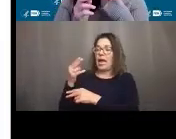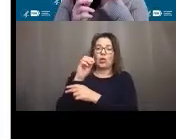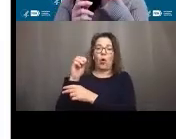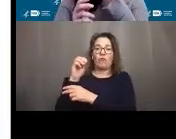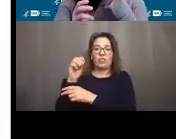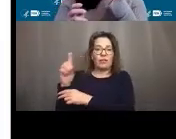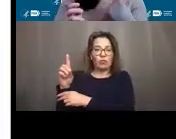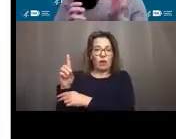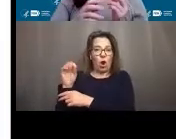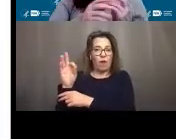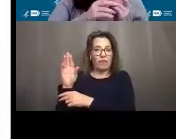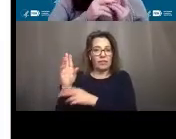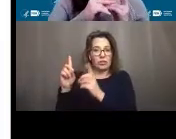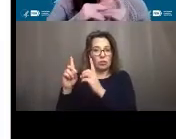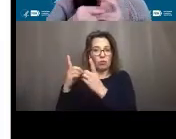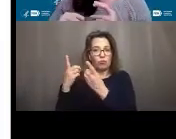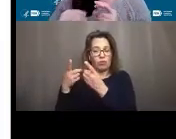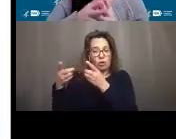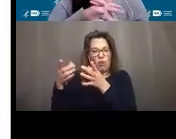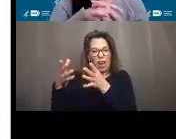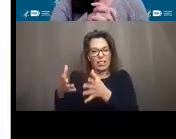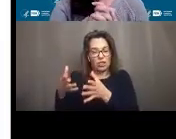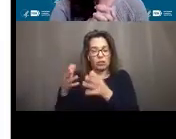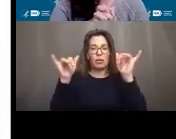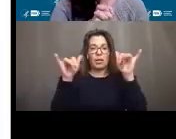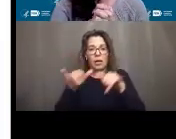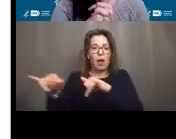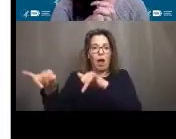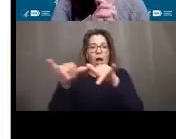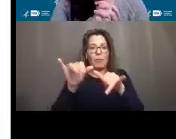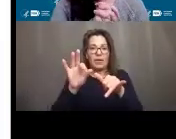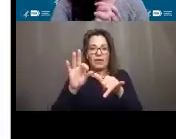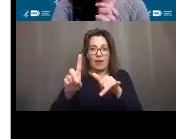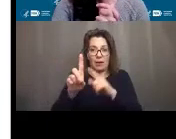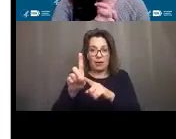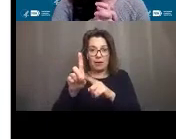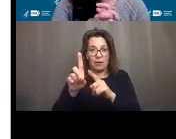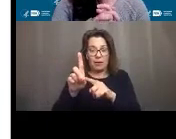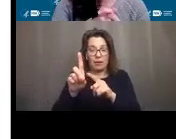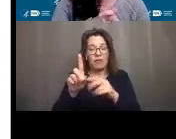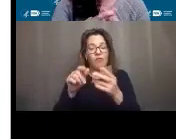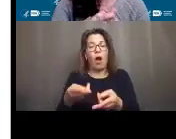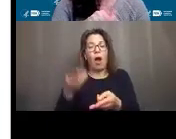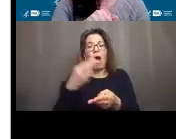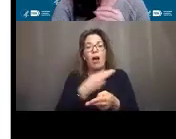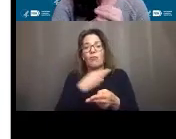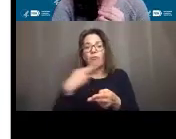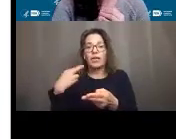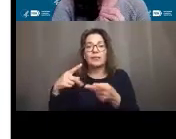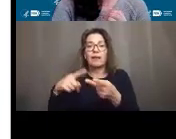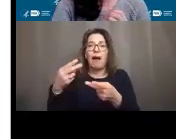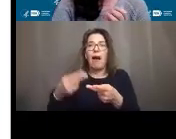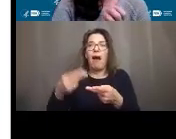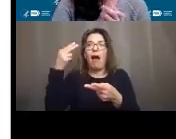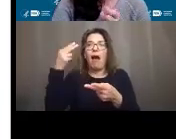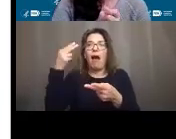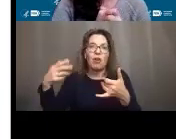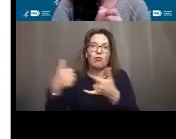Just to expand a little bit on the research supplements to promote diversity, so these are administrative supplements